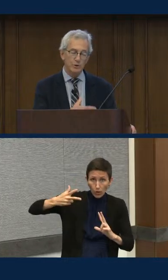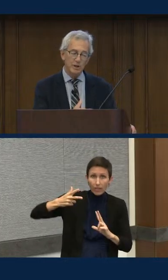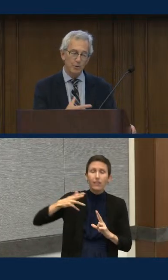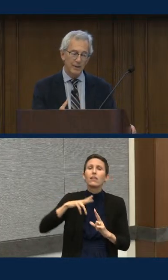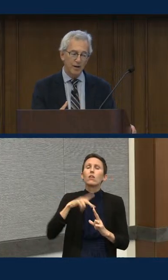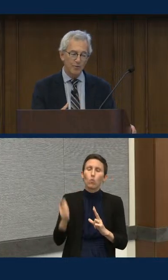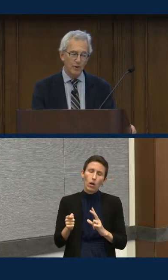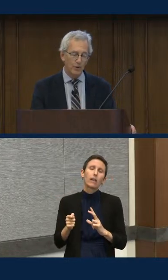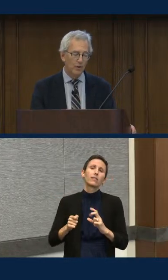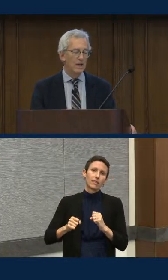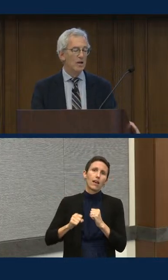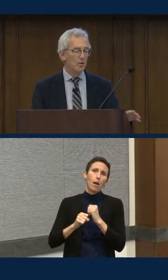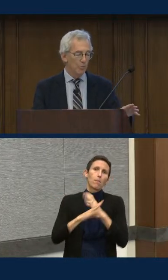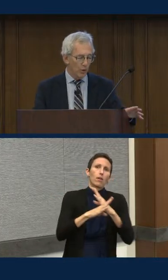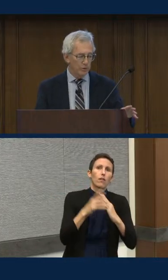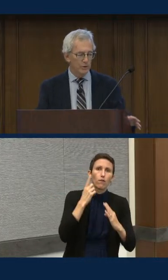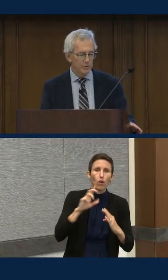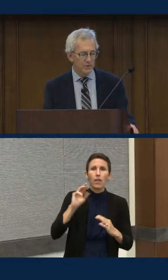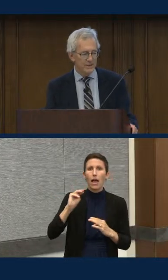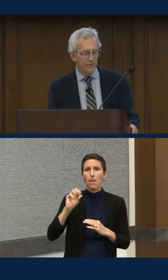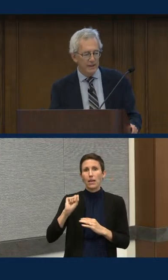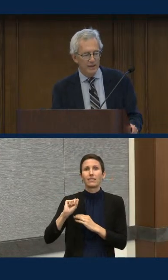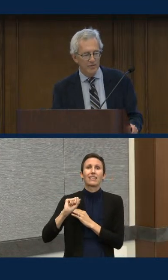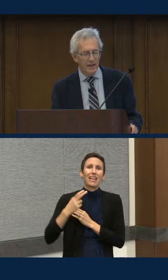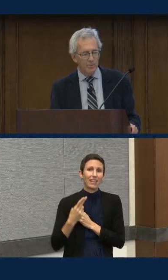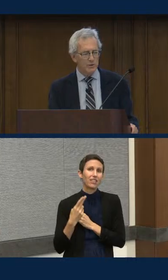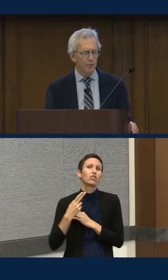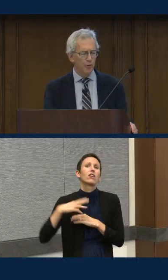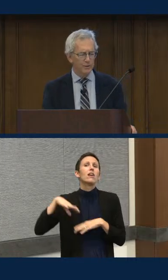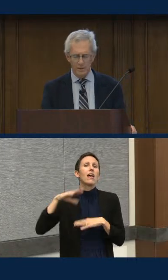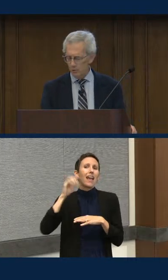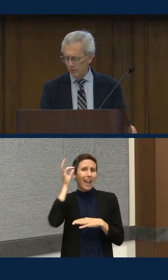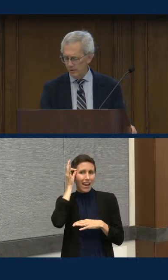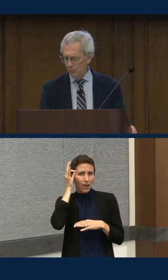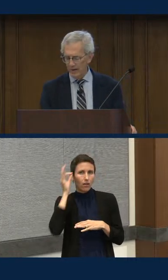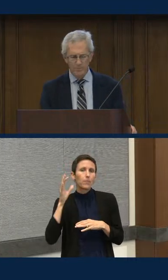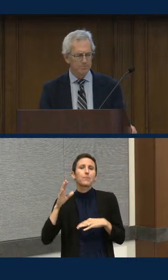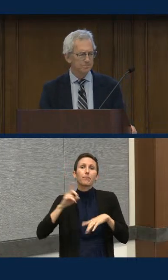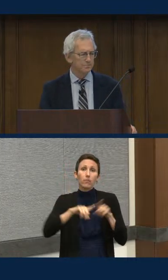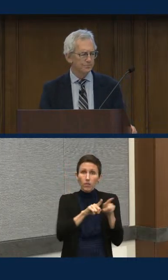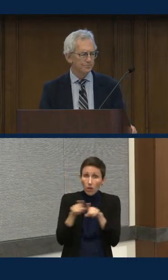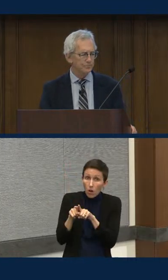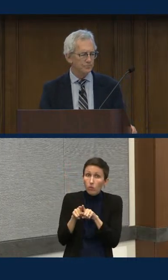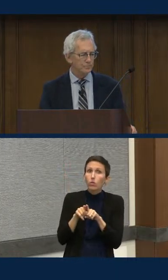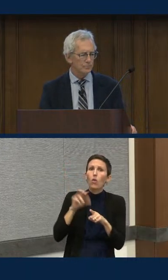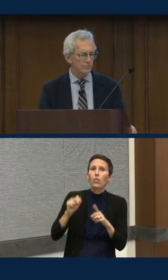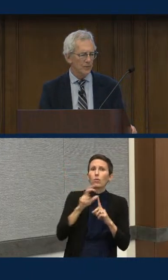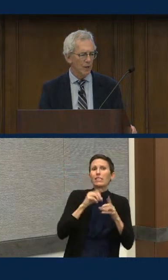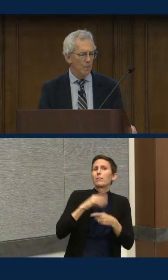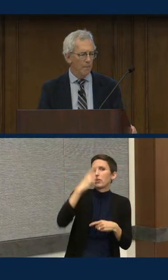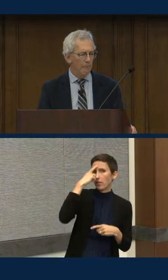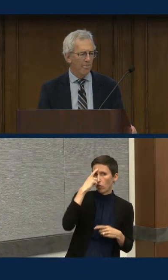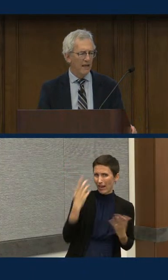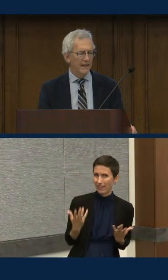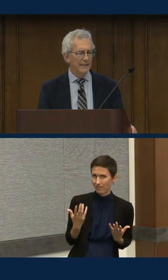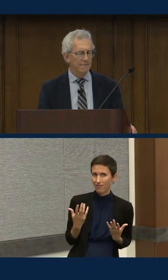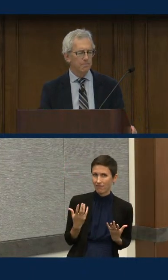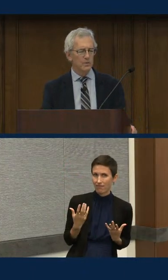hair follicle and also specifically of MC4 receptor in the brain.